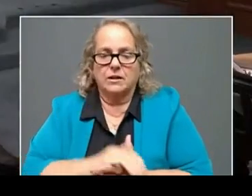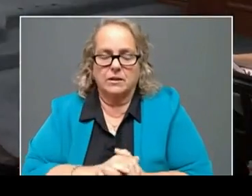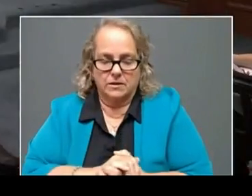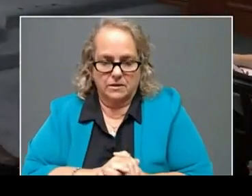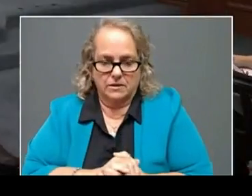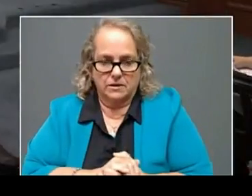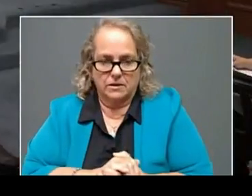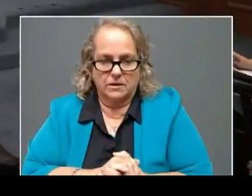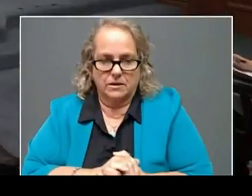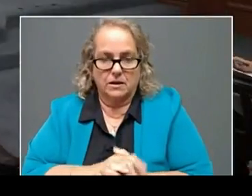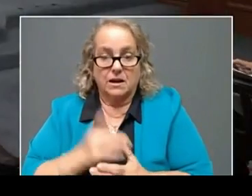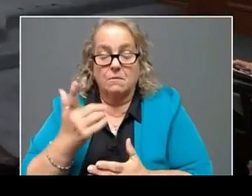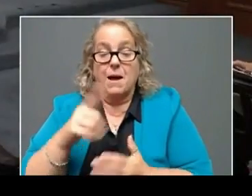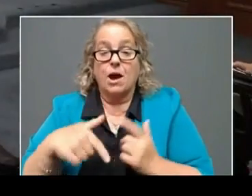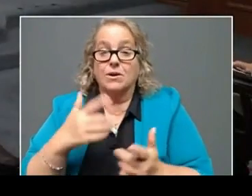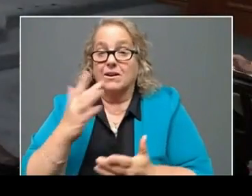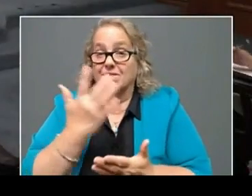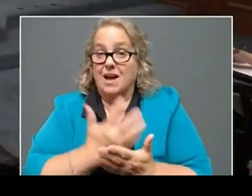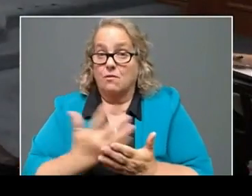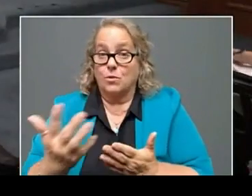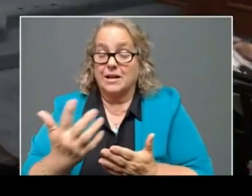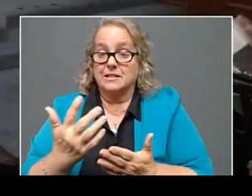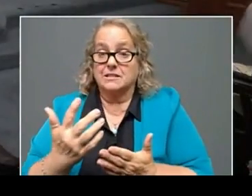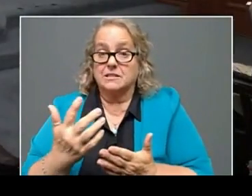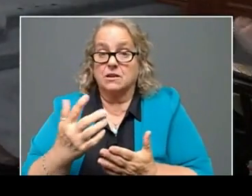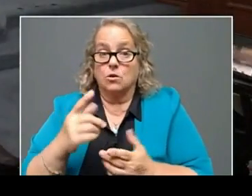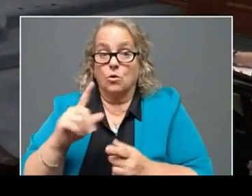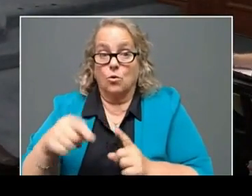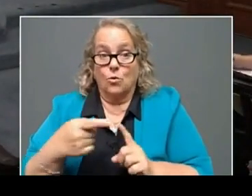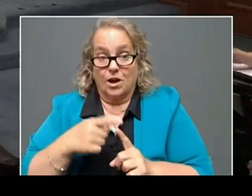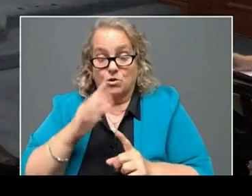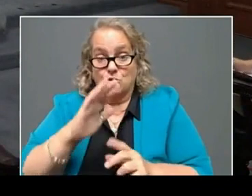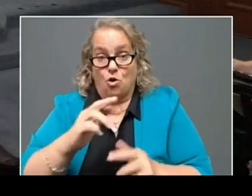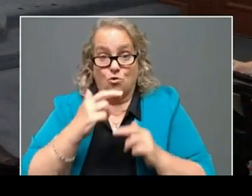take from when most restrictions ended in hindsight. You wish you had waited